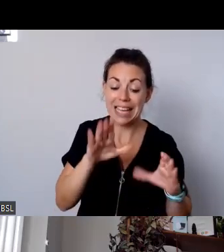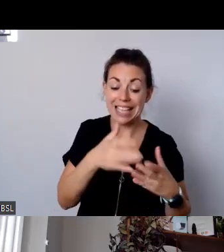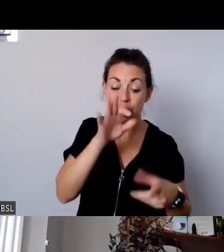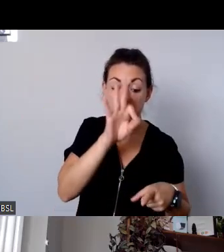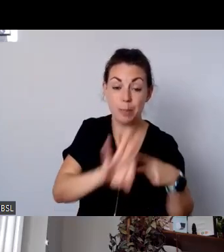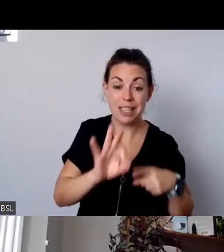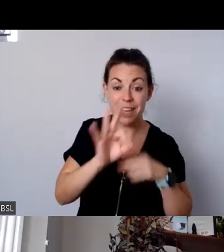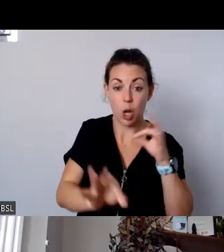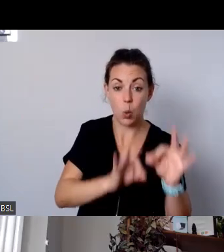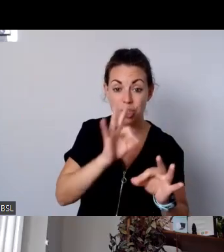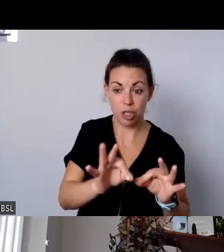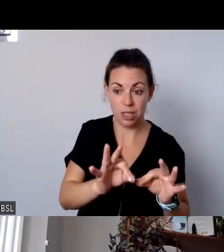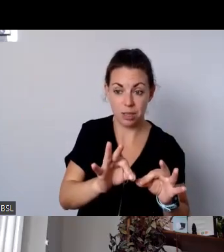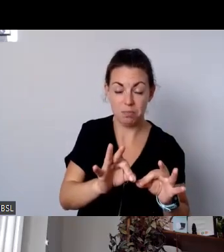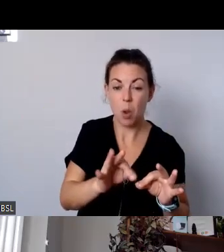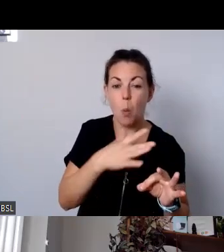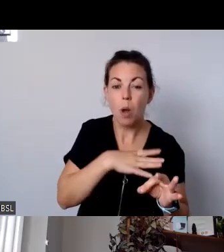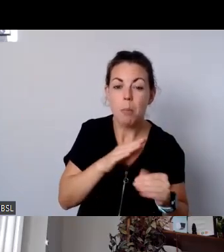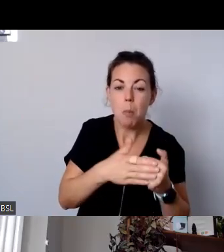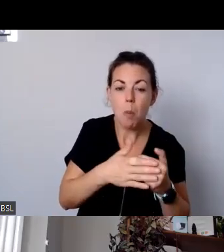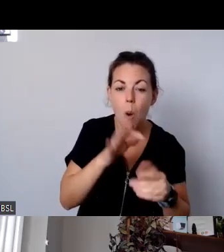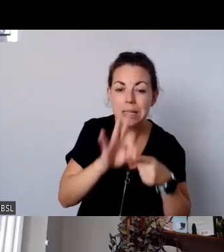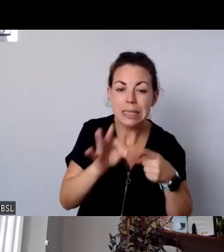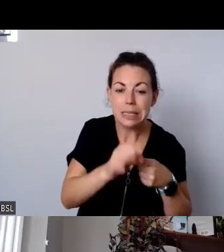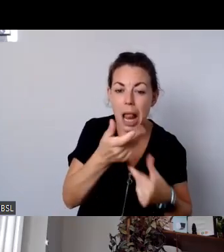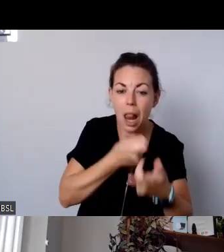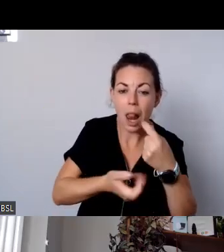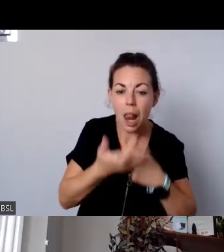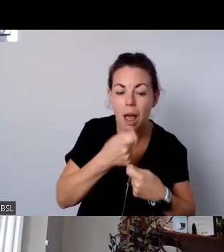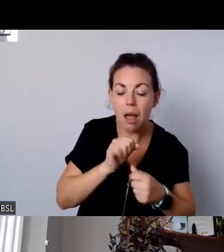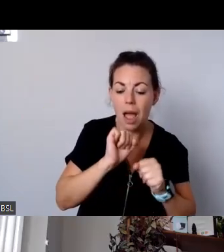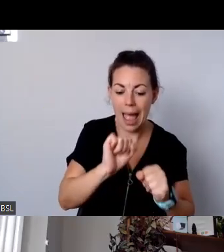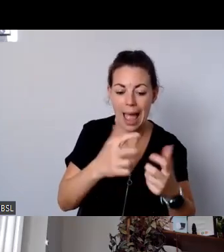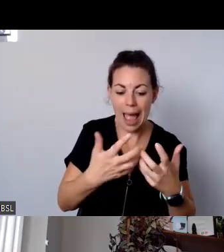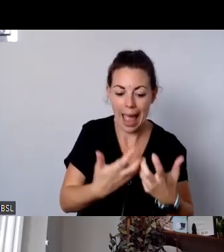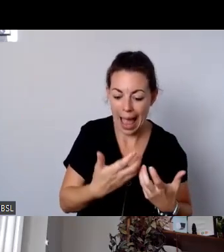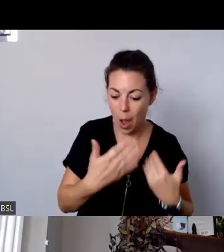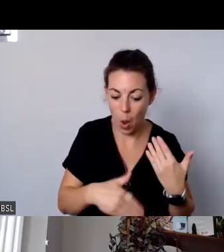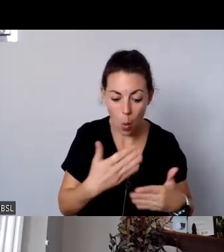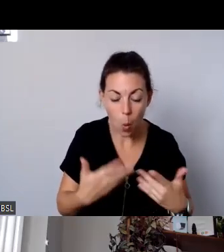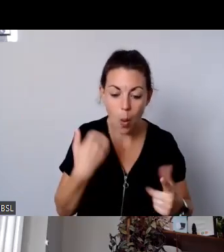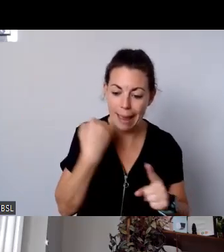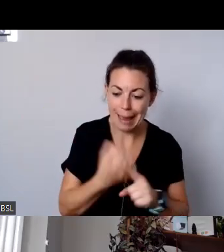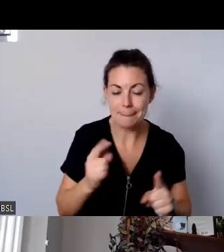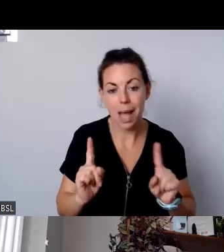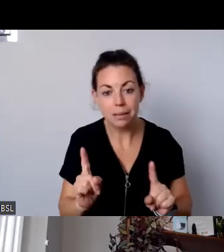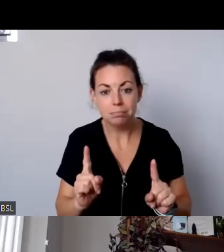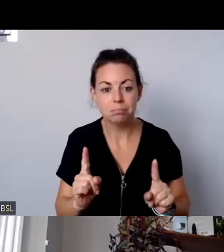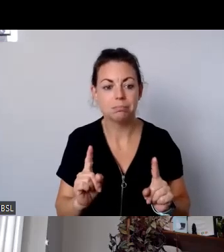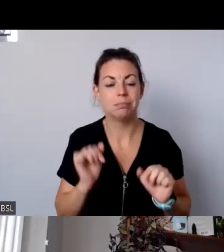a little bit more details about how it went, how was the impact. These category questions will be different